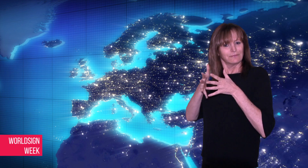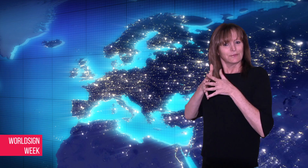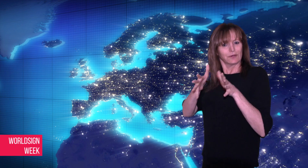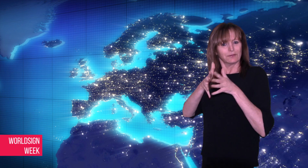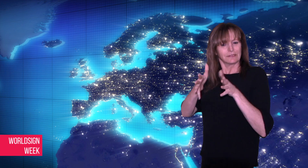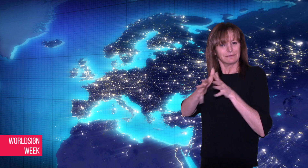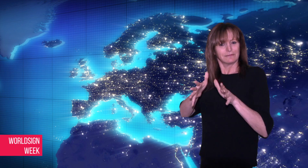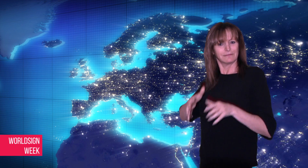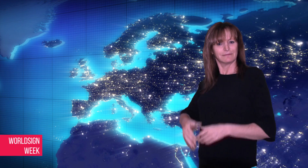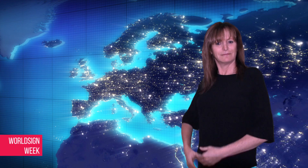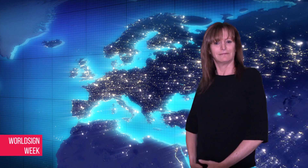Now, let’s go to next story.